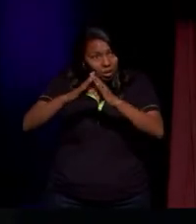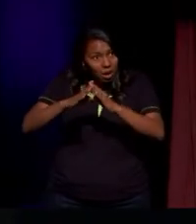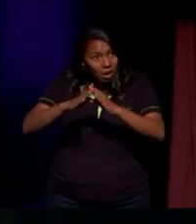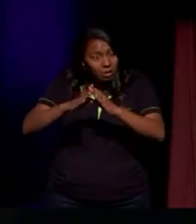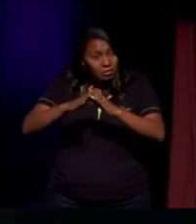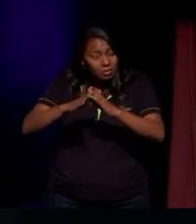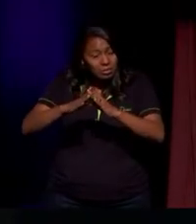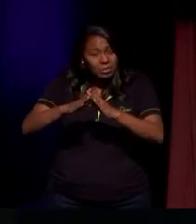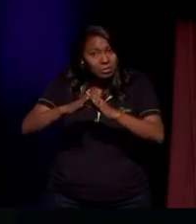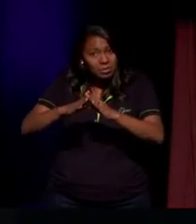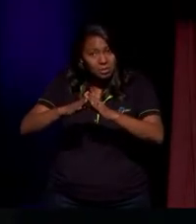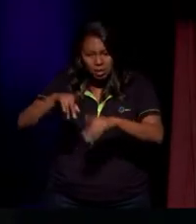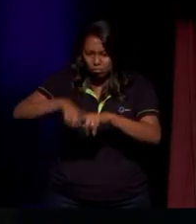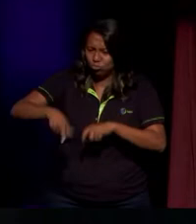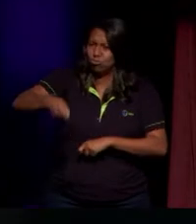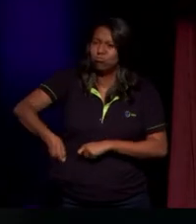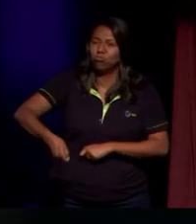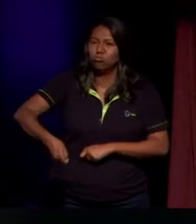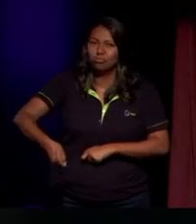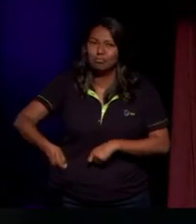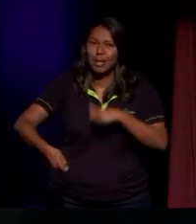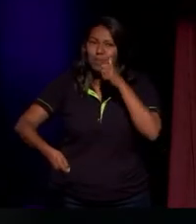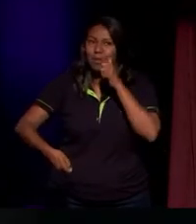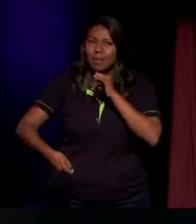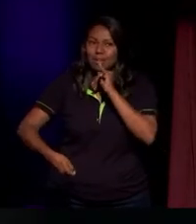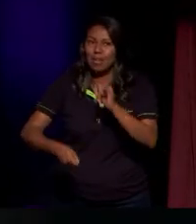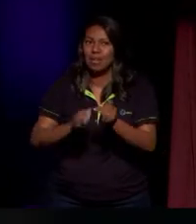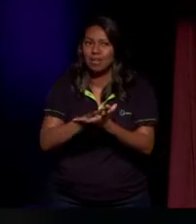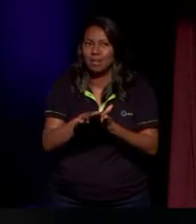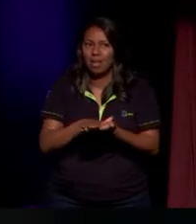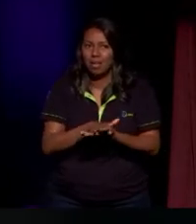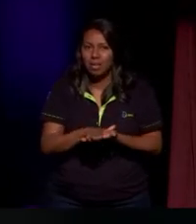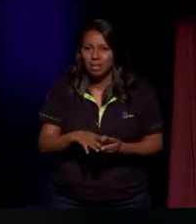and that they do not speak because they will be exposed.